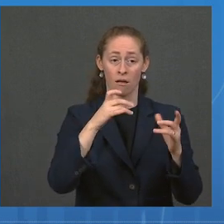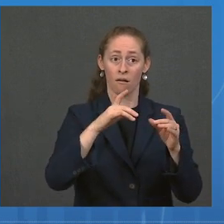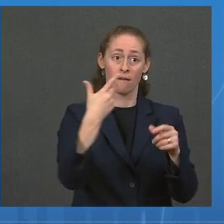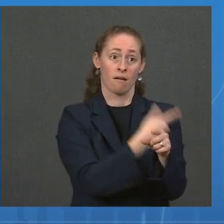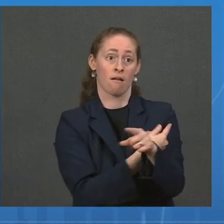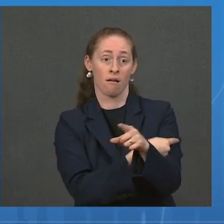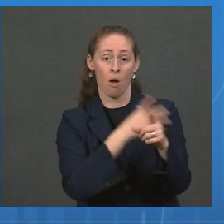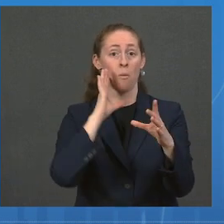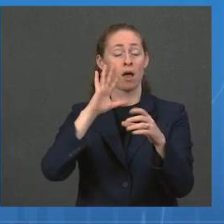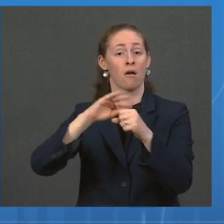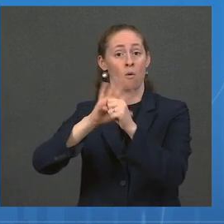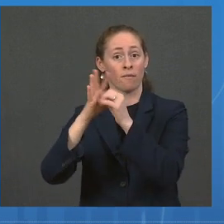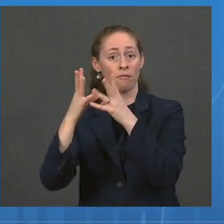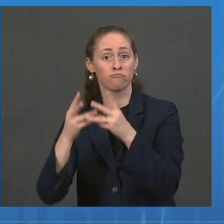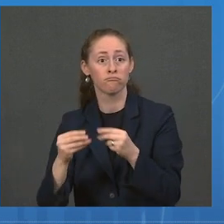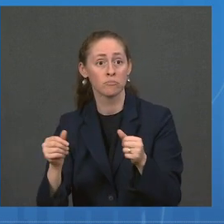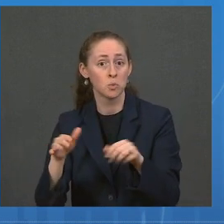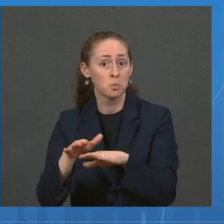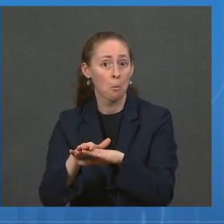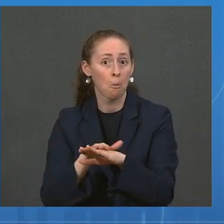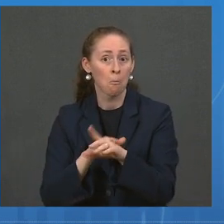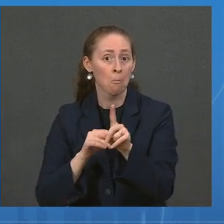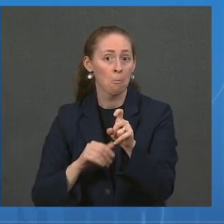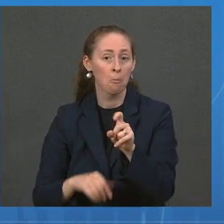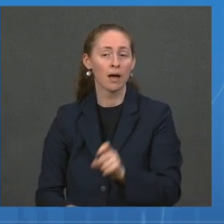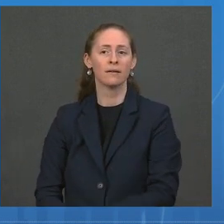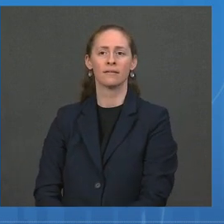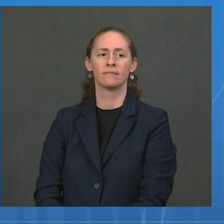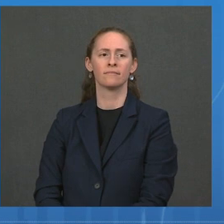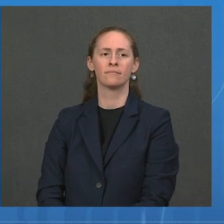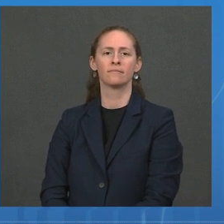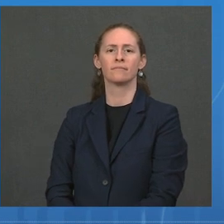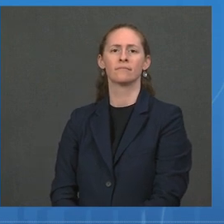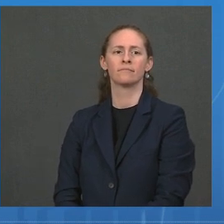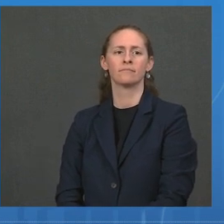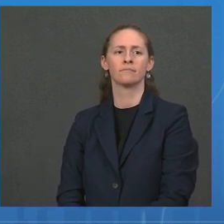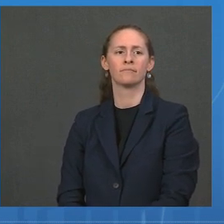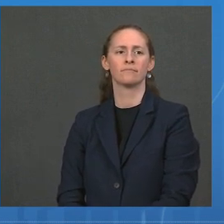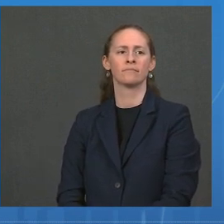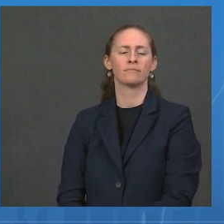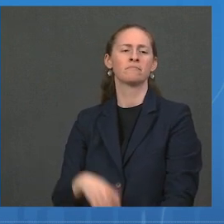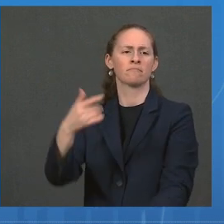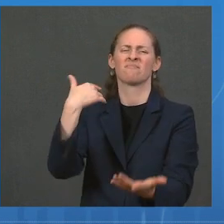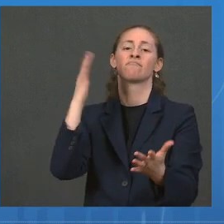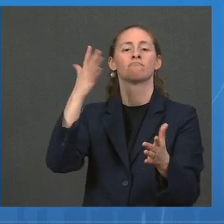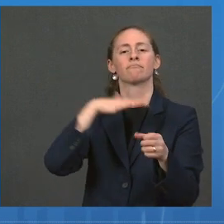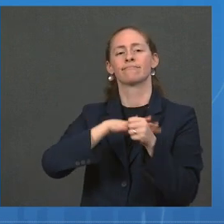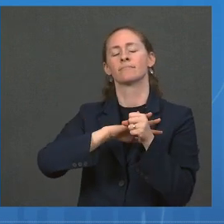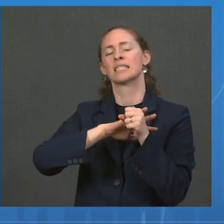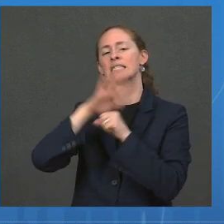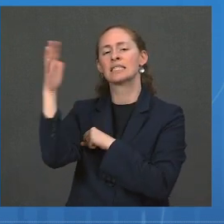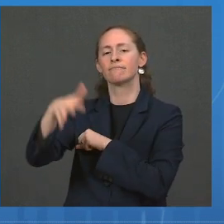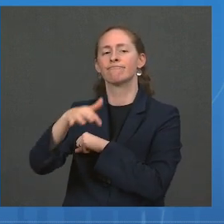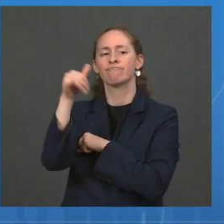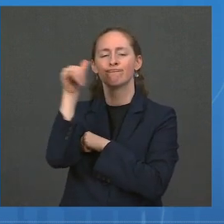As I as I said up front, we have more than enough vaccine for every child age 5 through 11 --